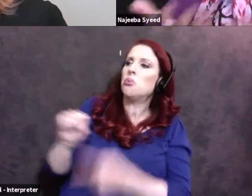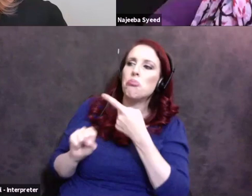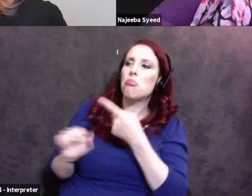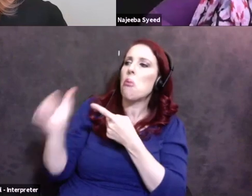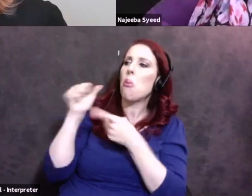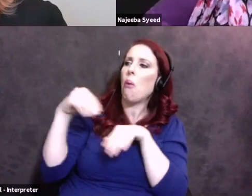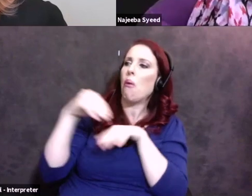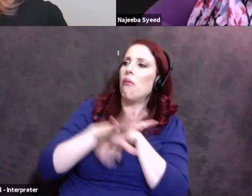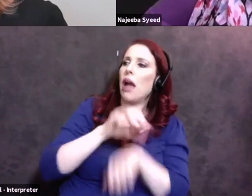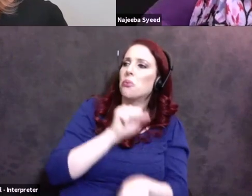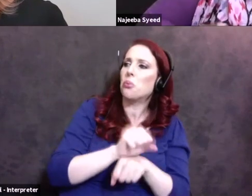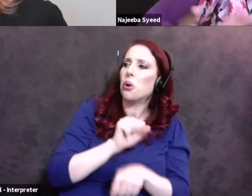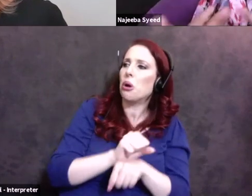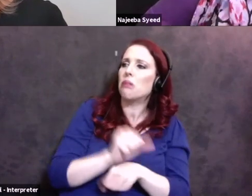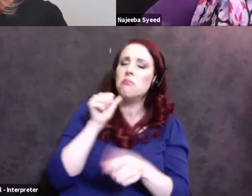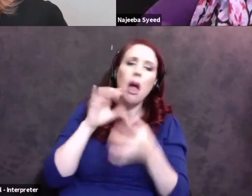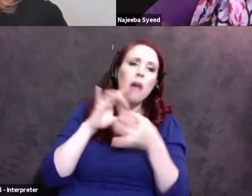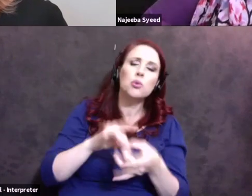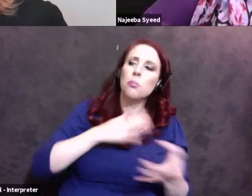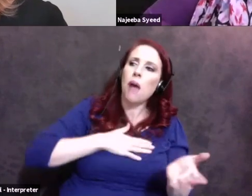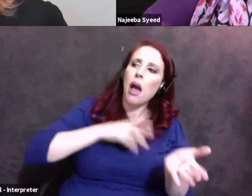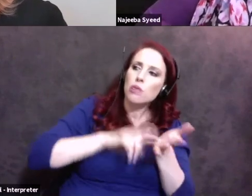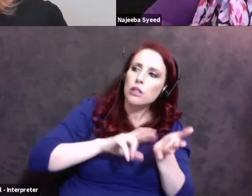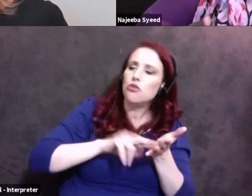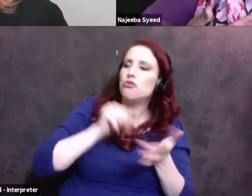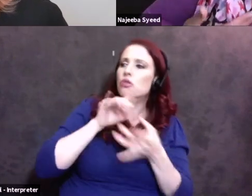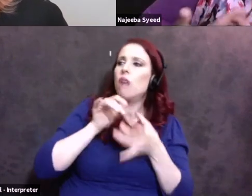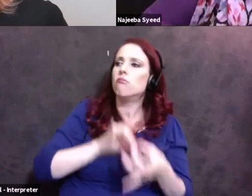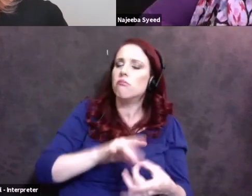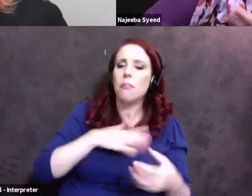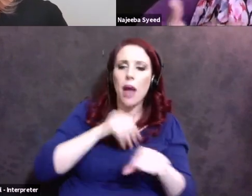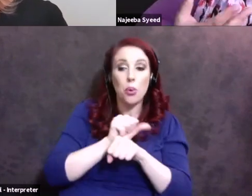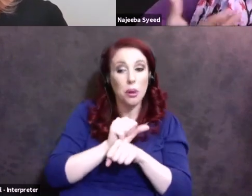related to the topic of research or what you are producing but in fact, there are ways